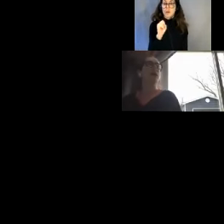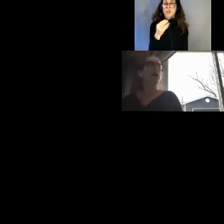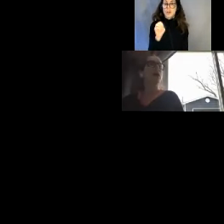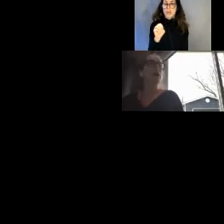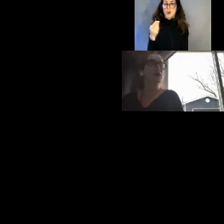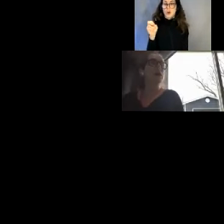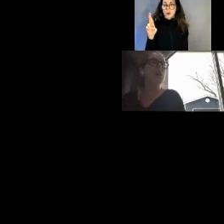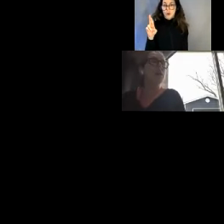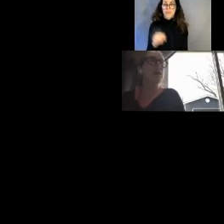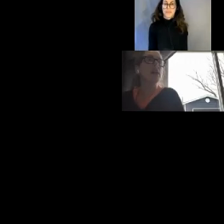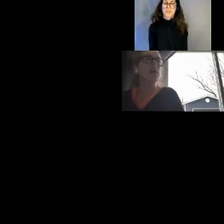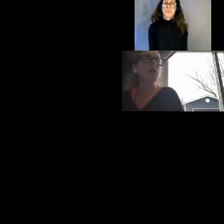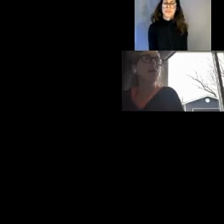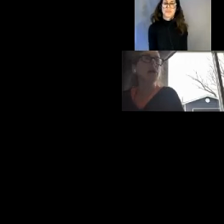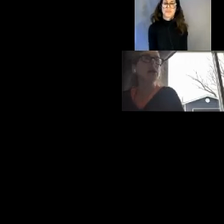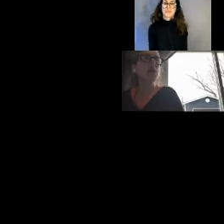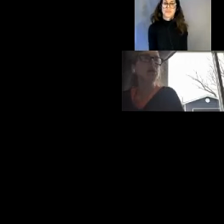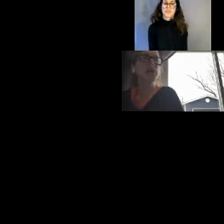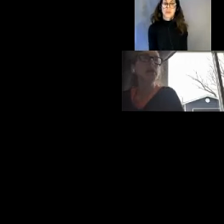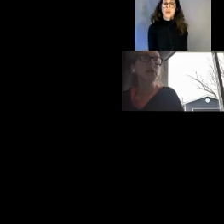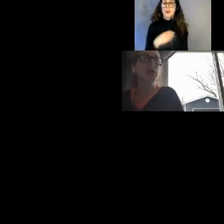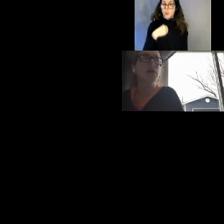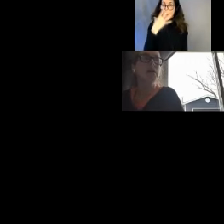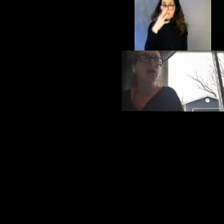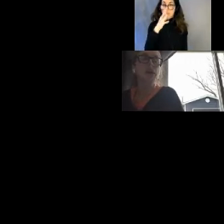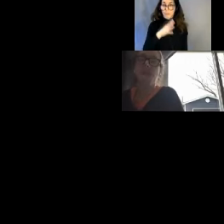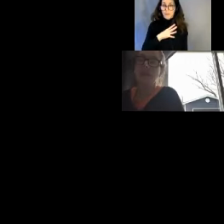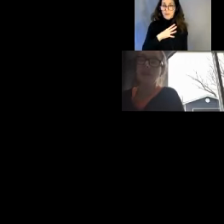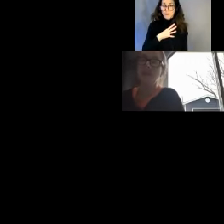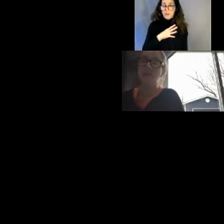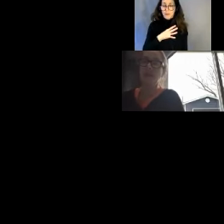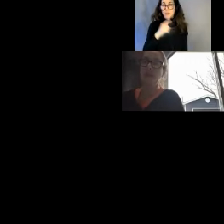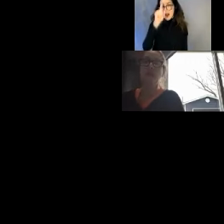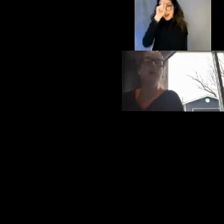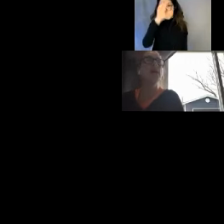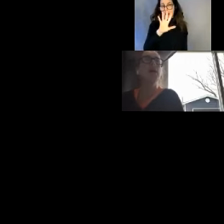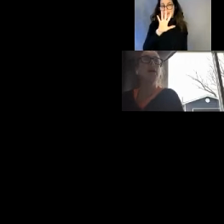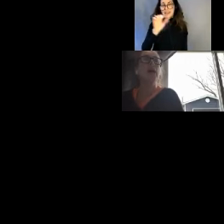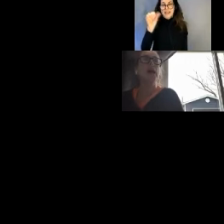is Lee Ann. I am the direct funding program coordinator.